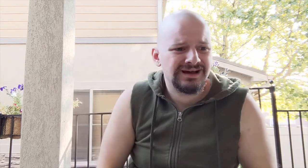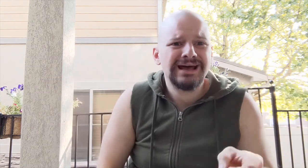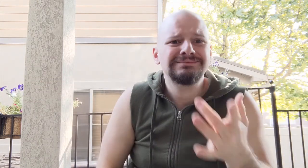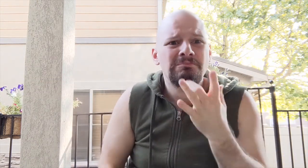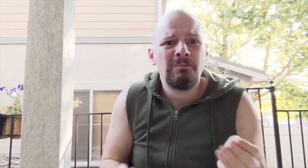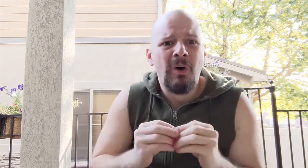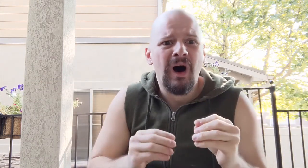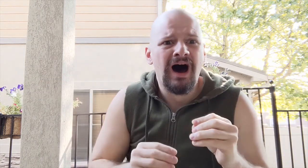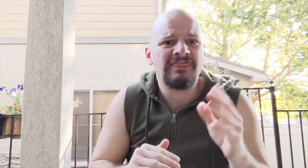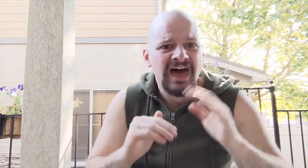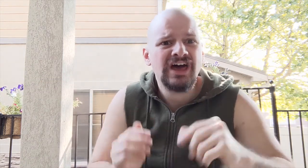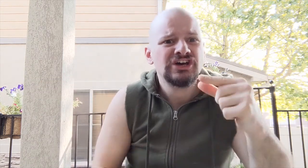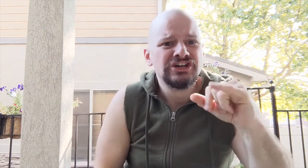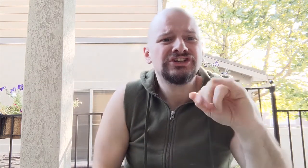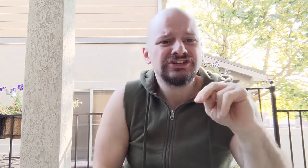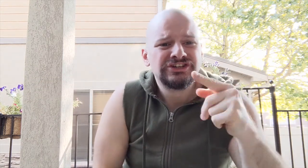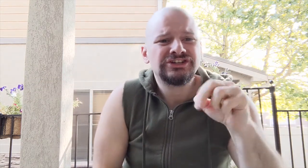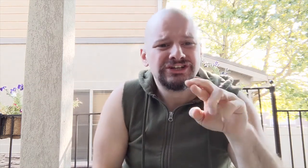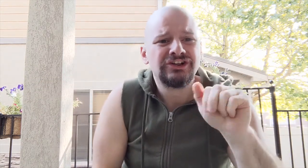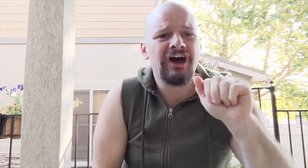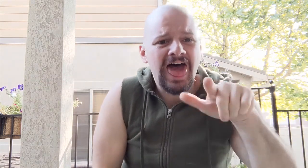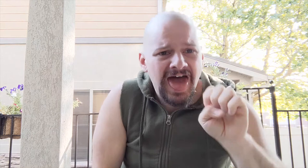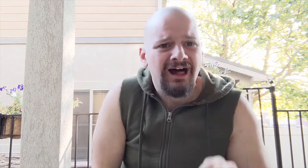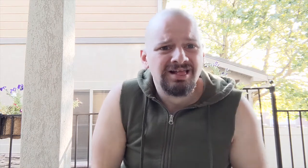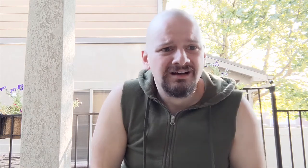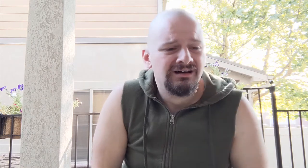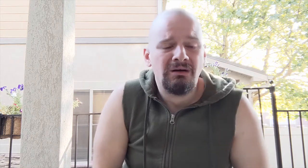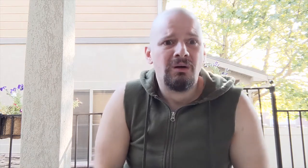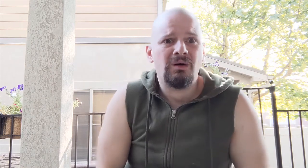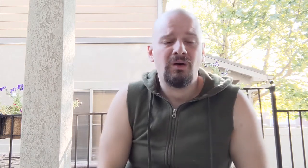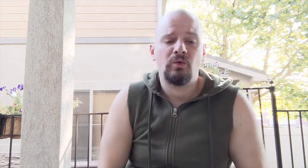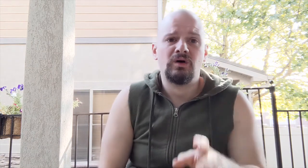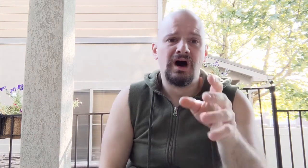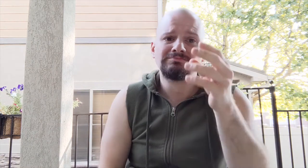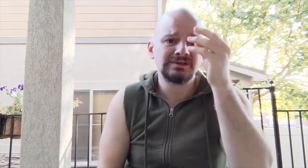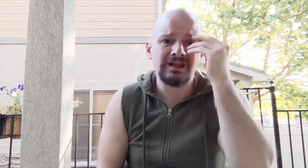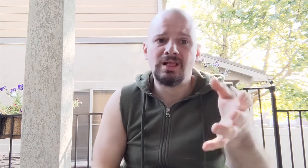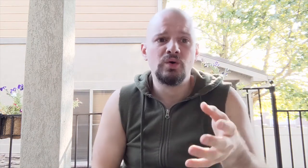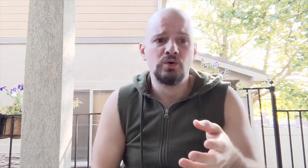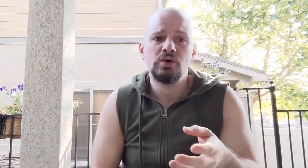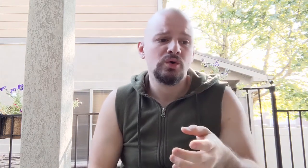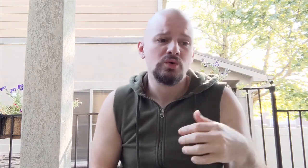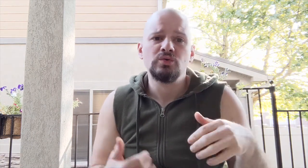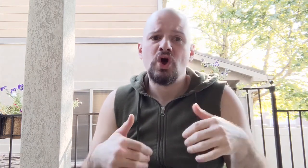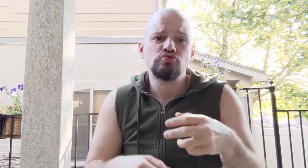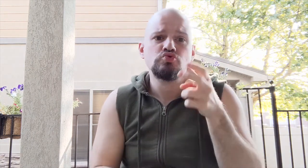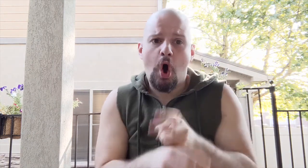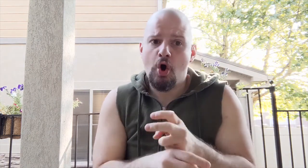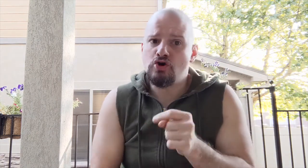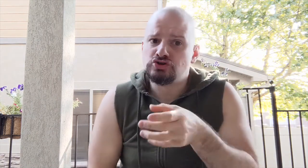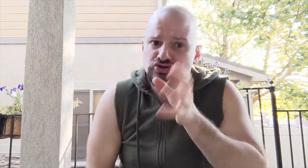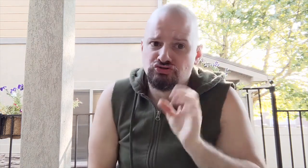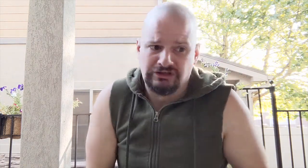You could taste it a lot more than the ginger ale! I'm telling you that it's hard to drink.